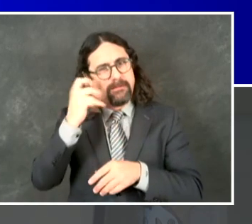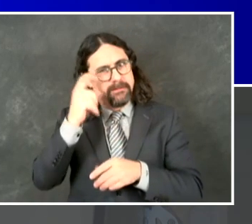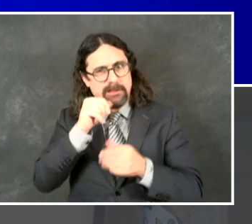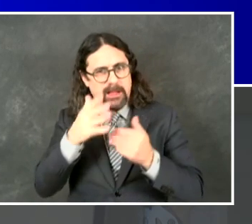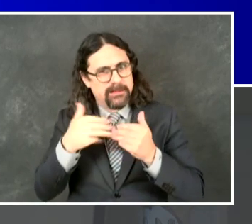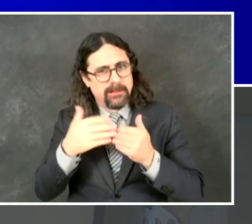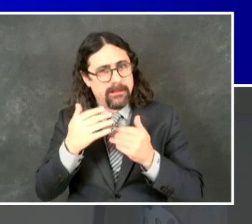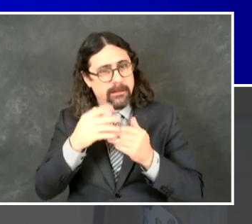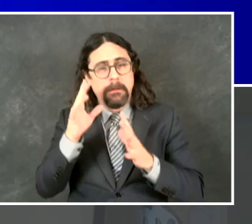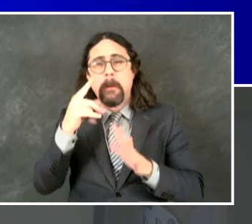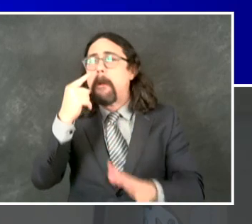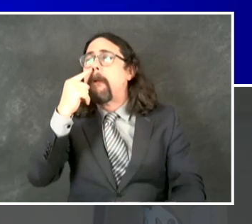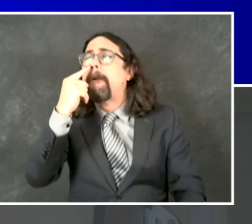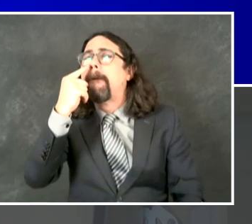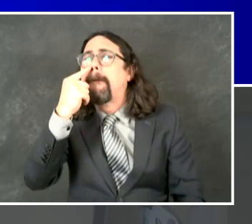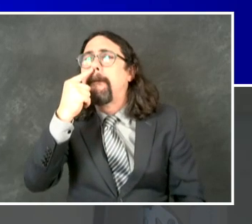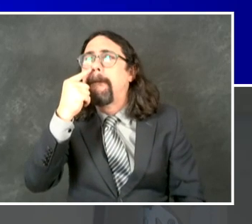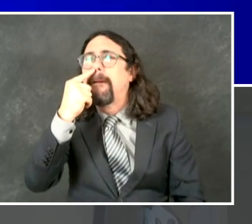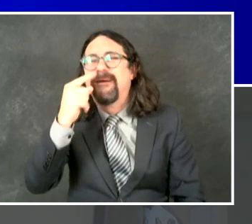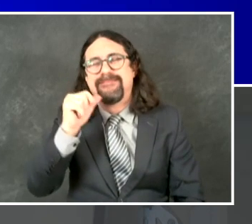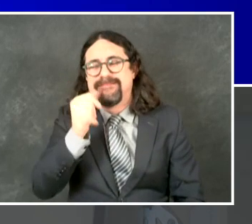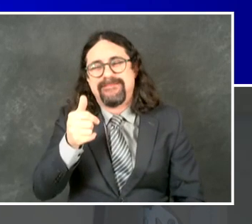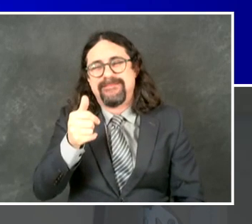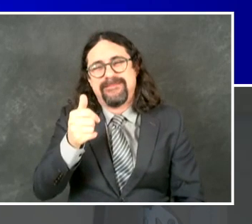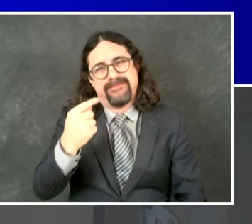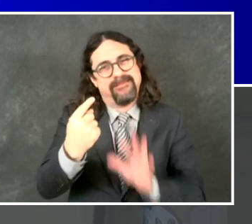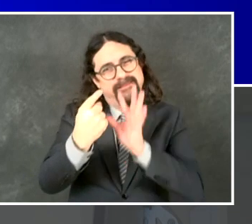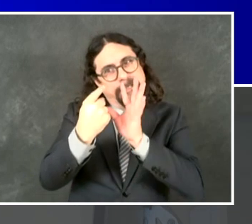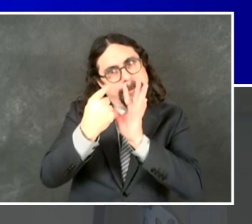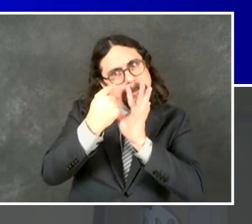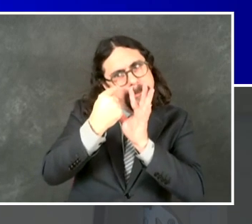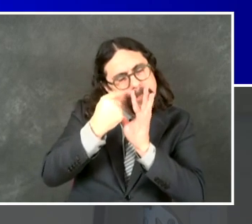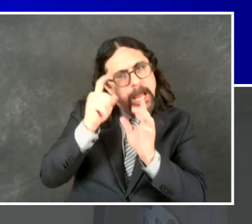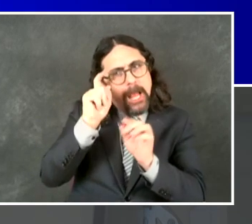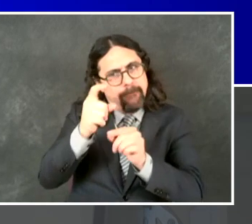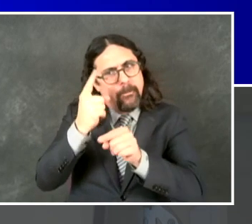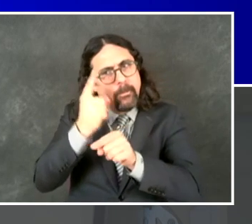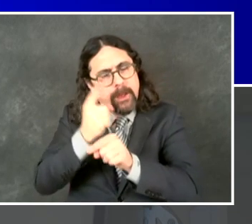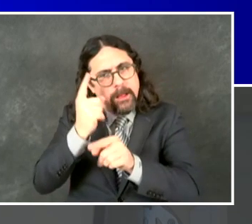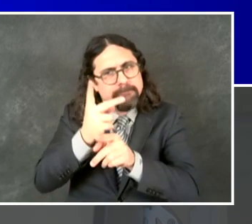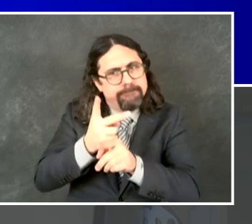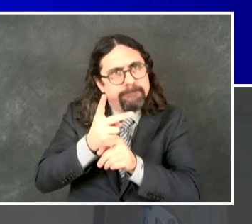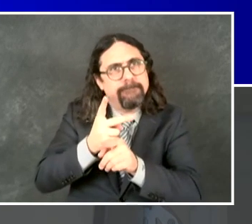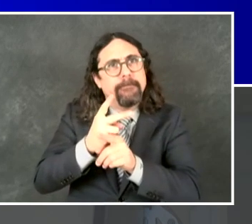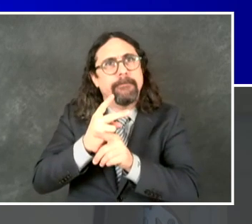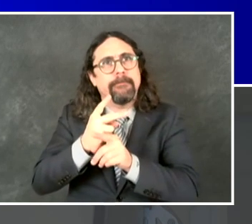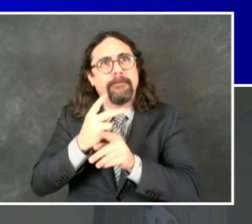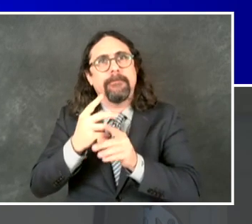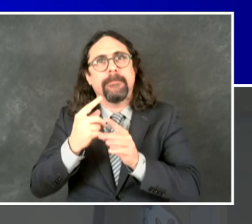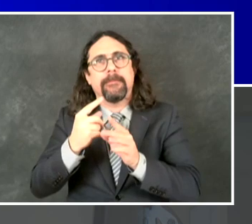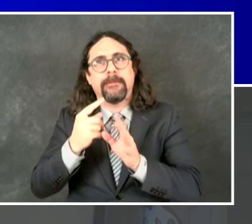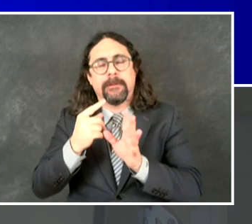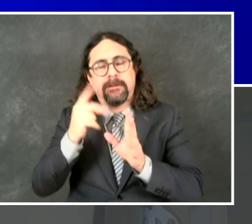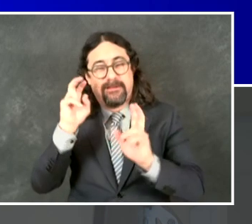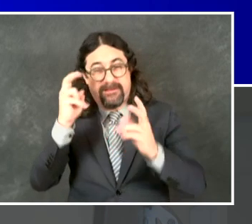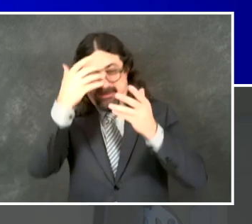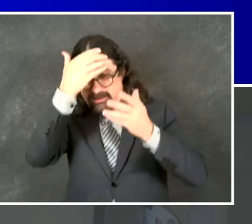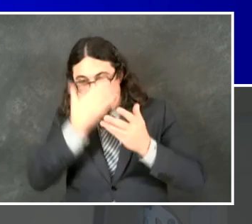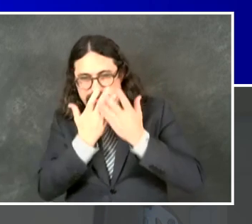PROCESS, BUT OF COURSE, SOME THAT MIGHT BE INFECTED